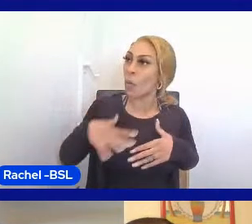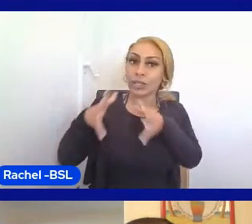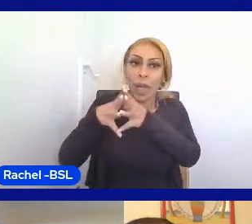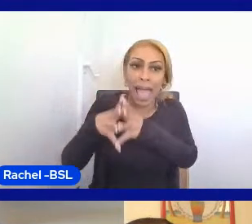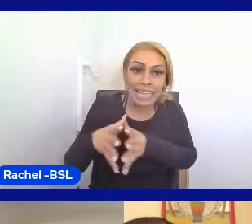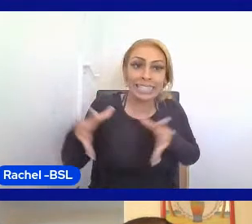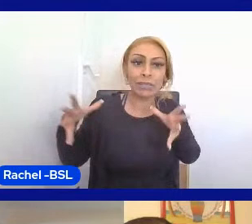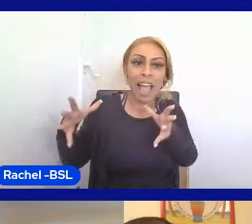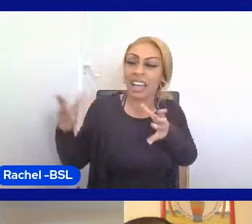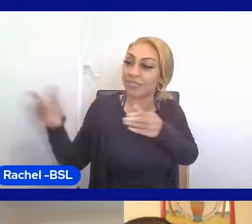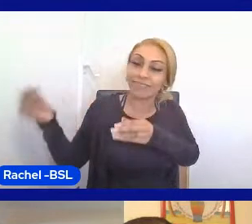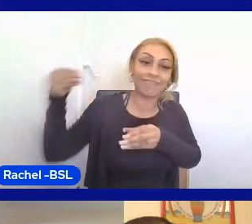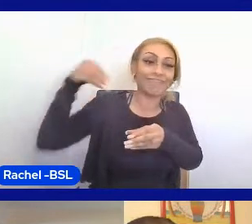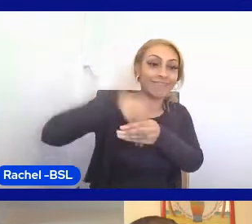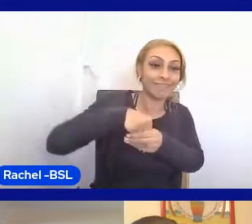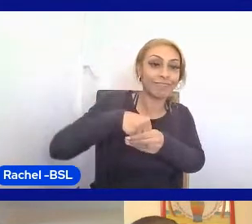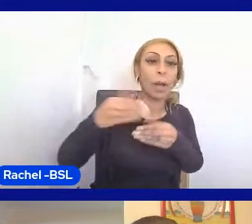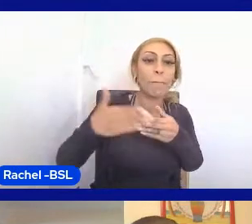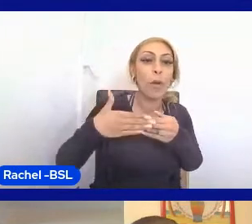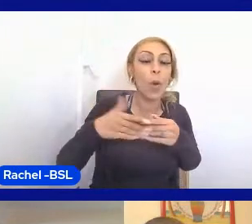into theatre production,